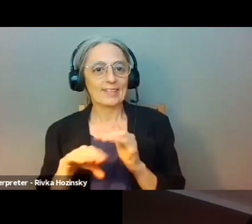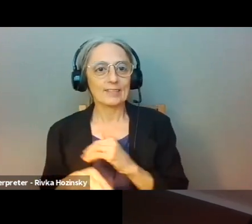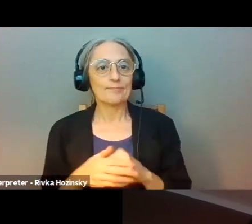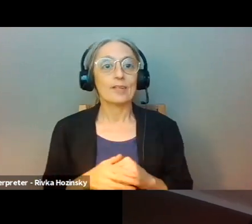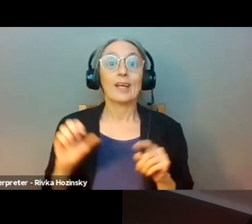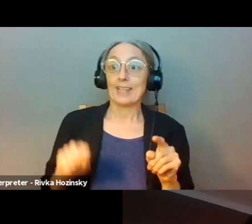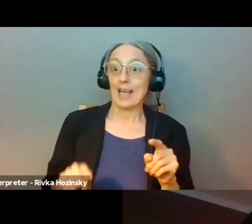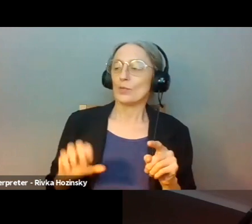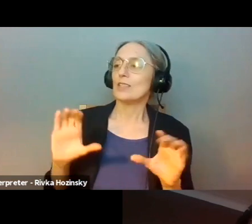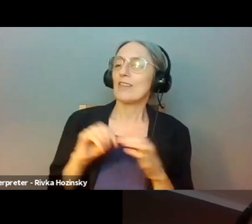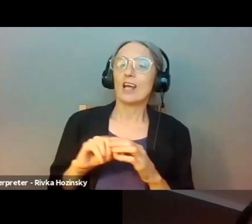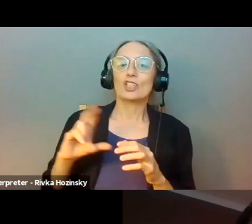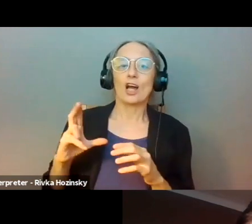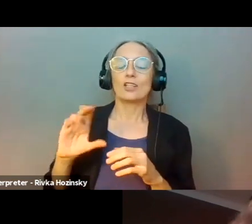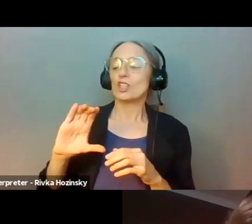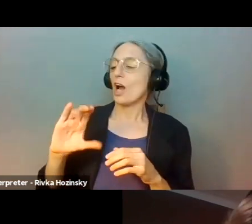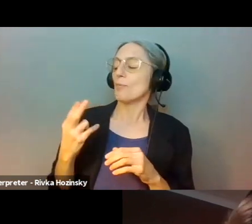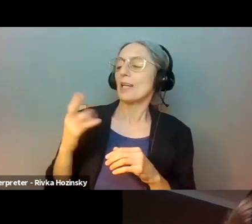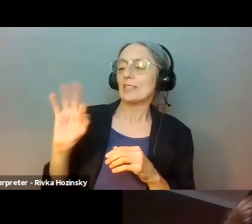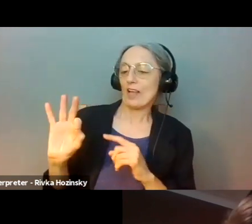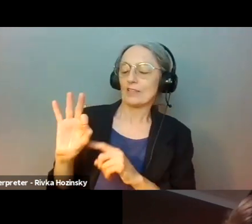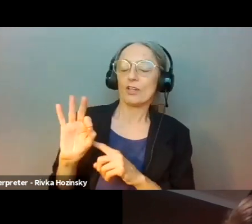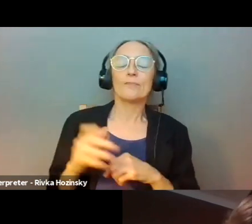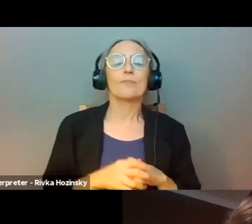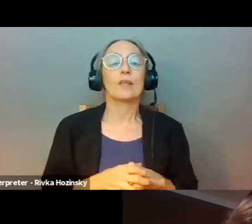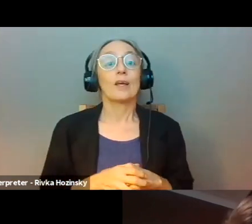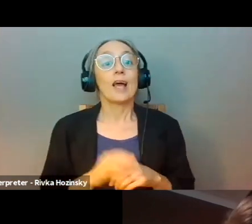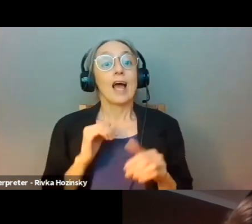to where accessible services are requested in the purchase pathway.